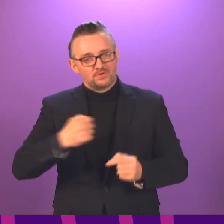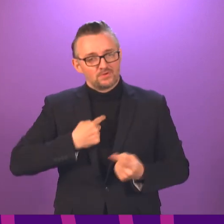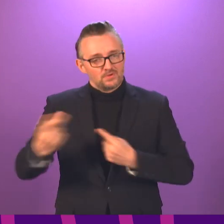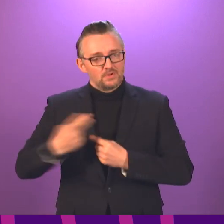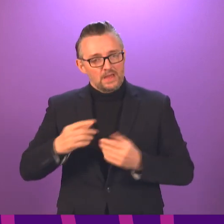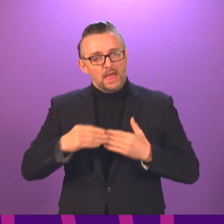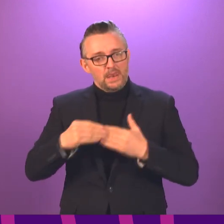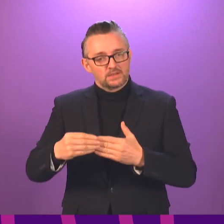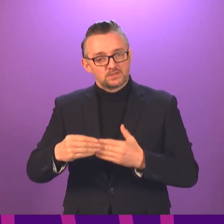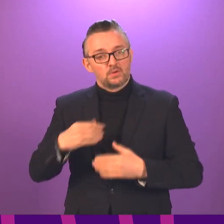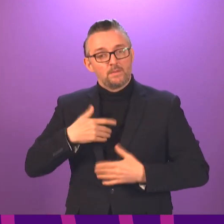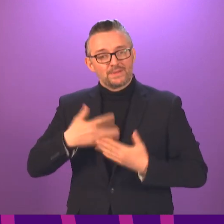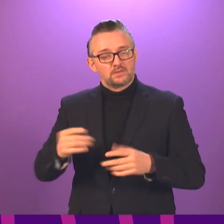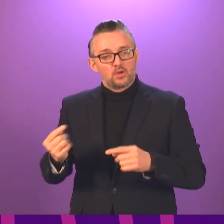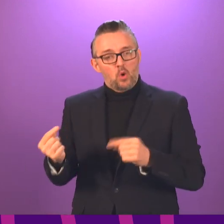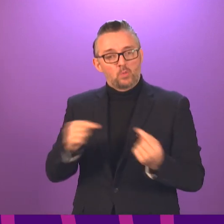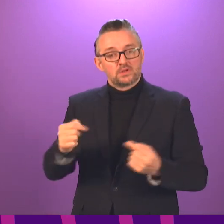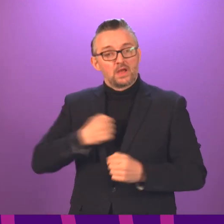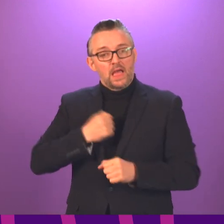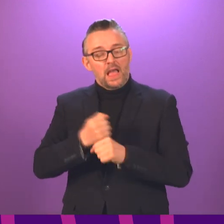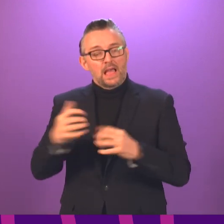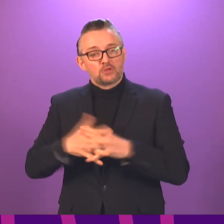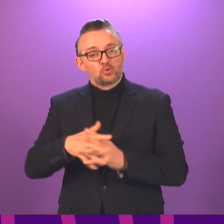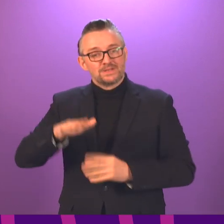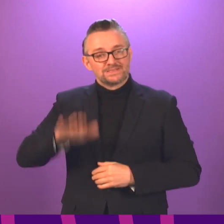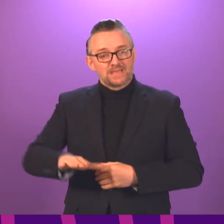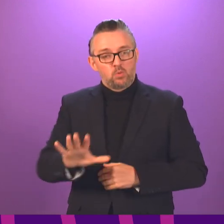as we are also opponents in the constituency of Glasgow Southside, so we have just proved